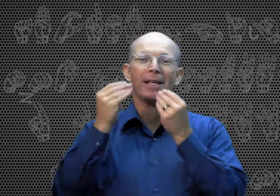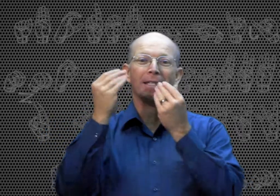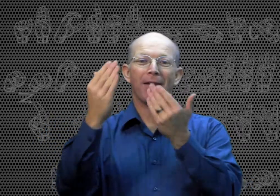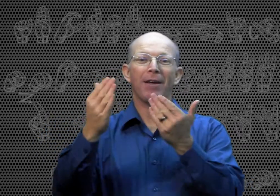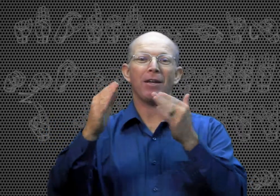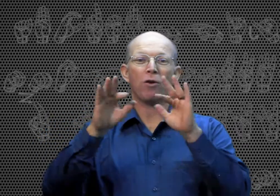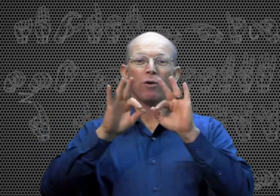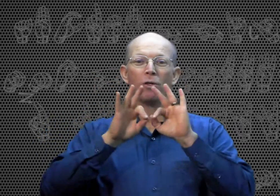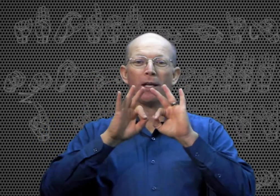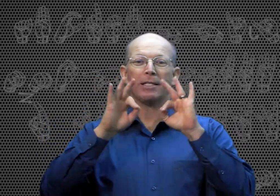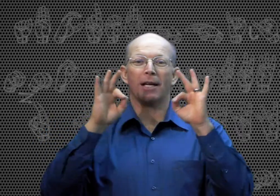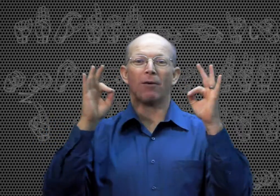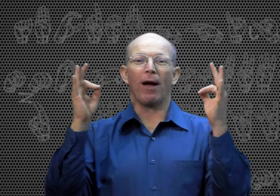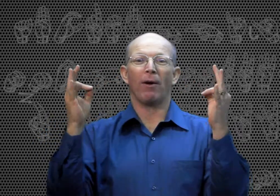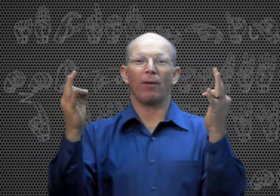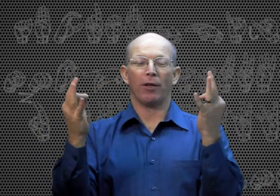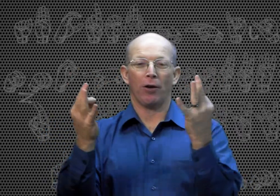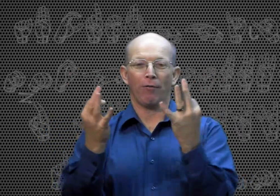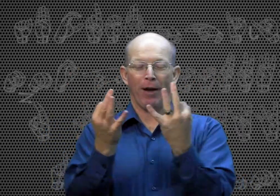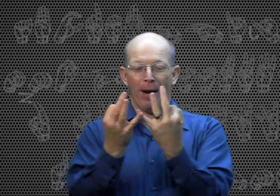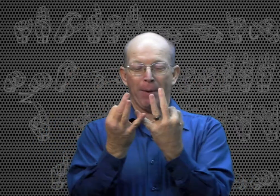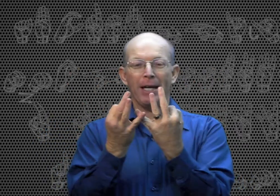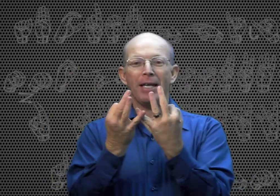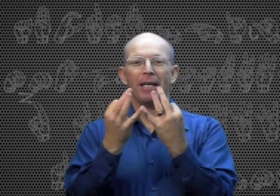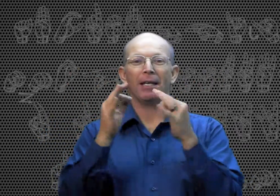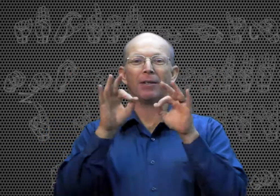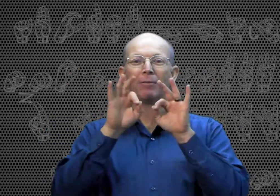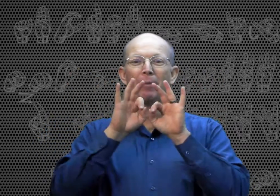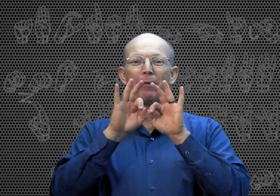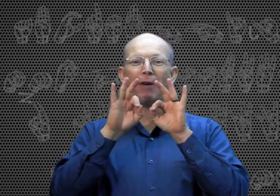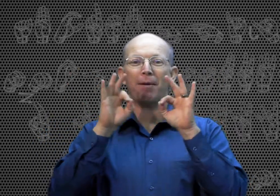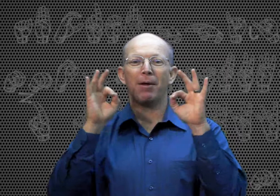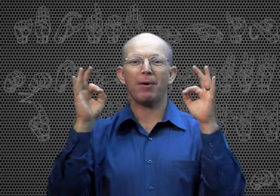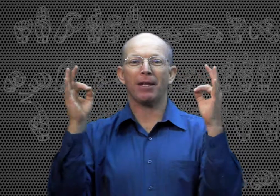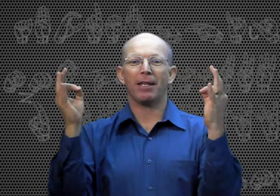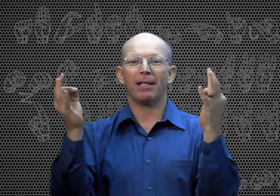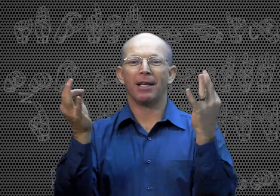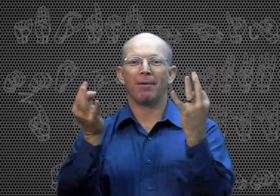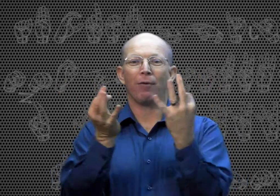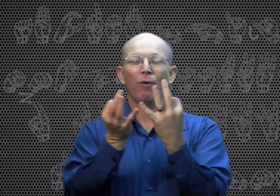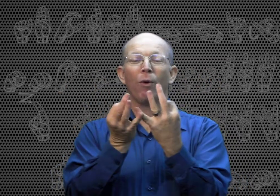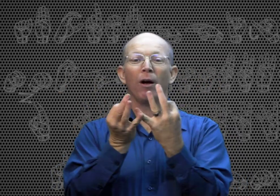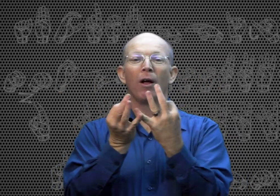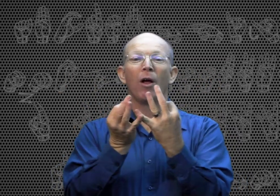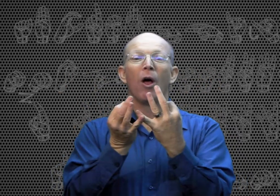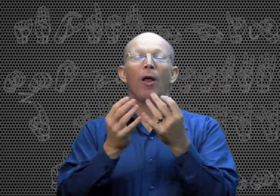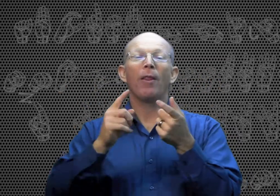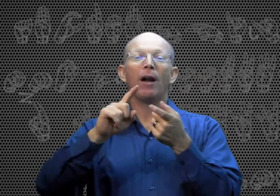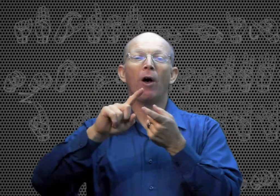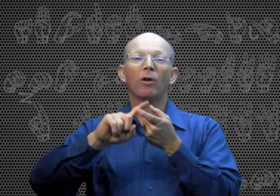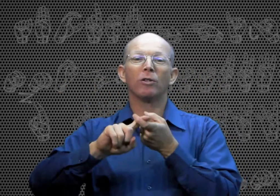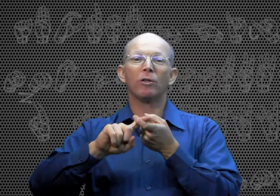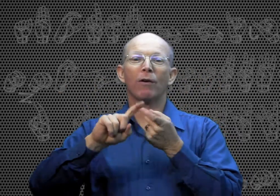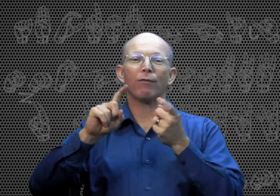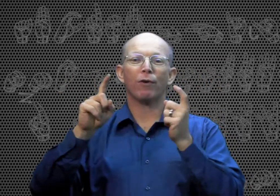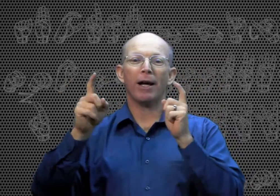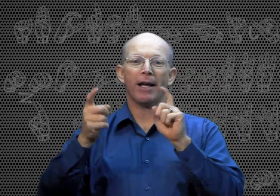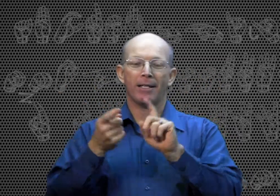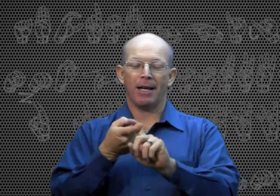With THANKSGIVING you usually sit around with your FAMILY. Remember FAMILY? We did that sign before. And also your FRIENDS.